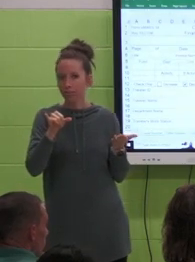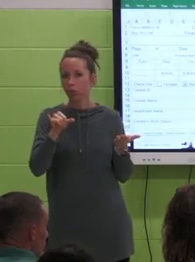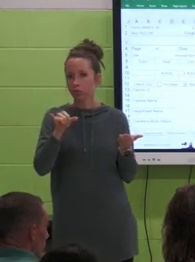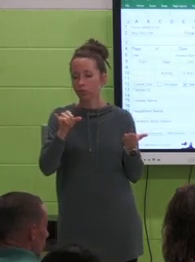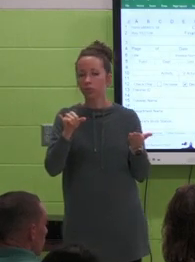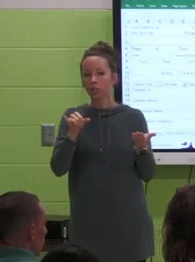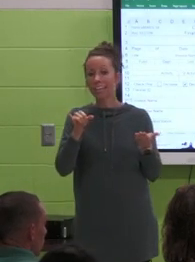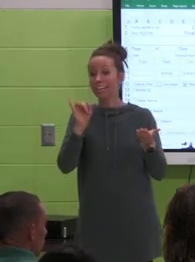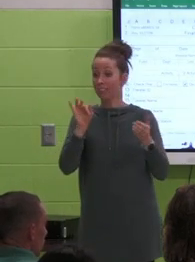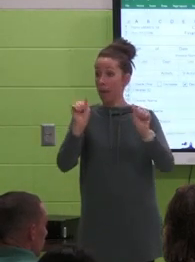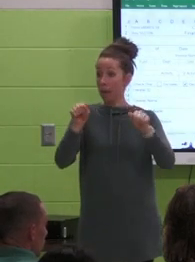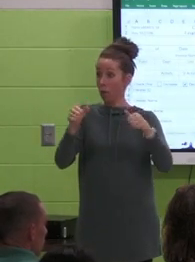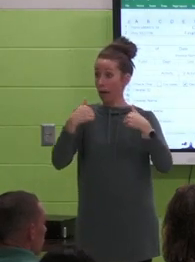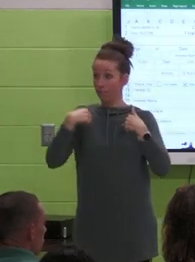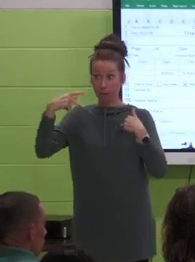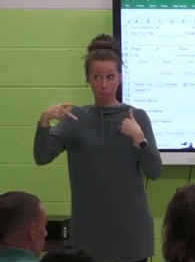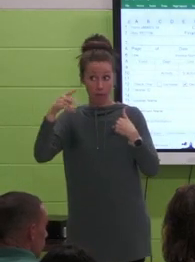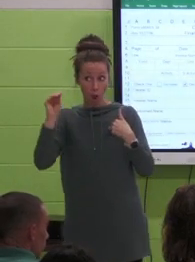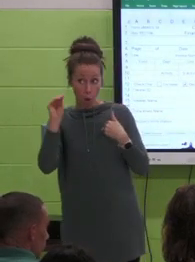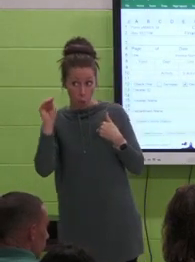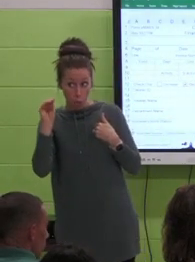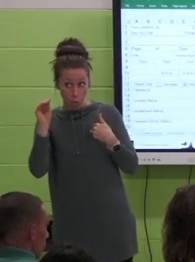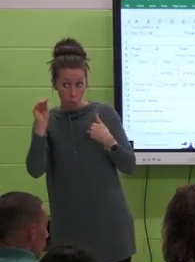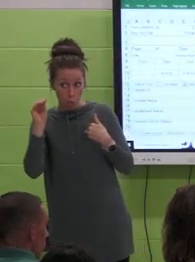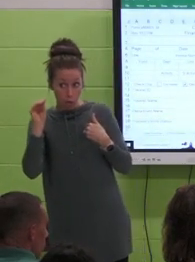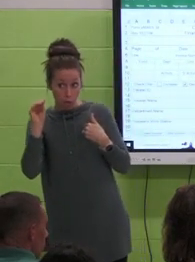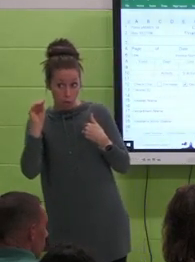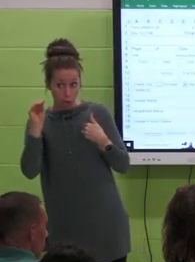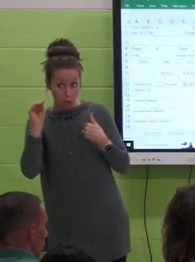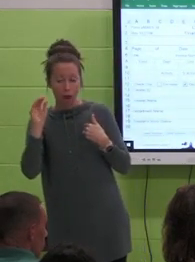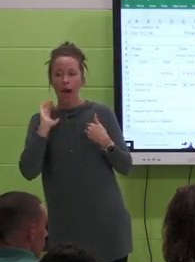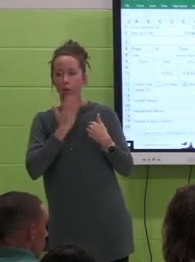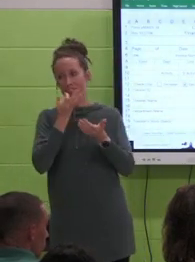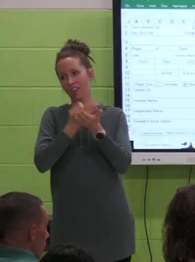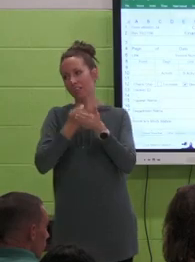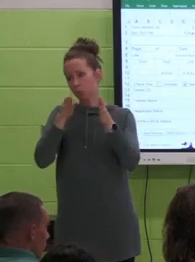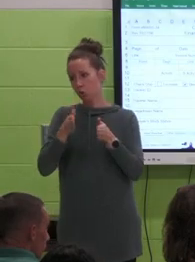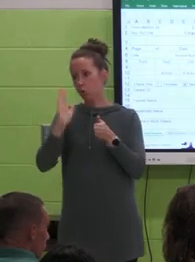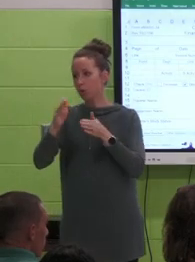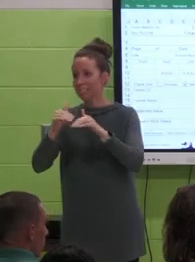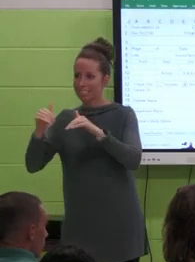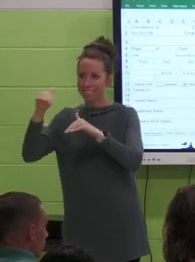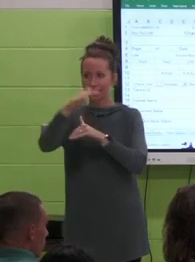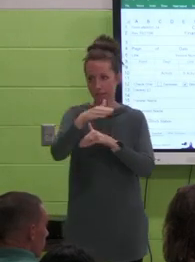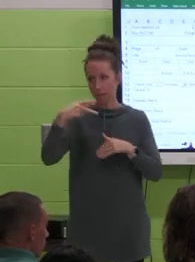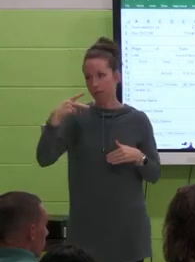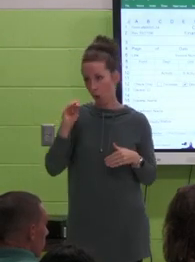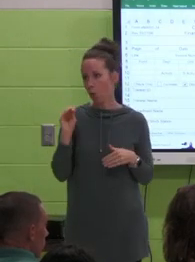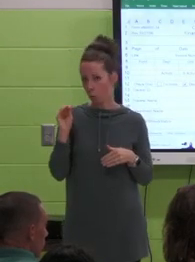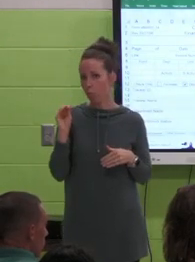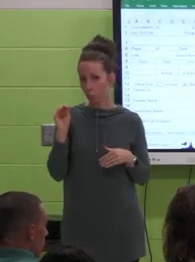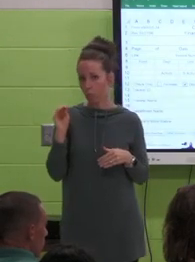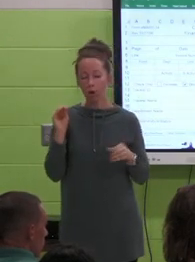was able to have a PO was then that then our finance person would send the PO okay helpful